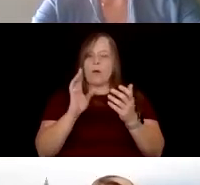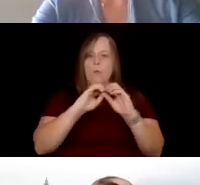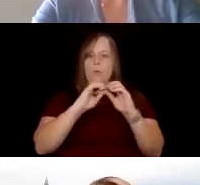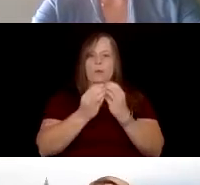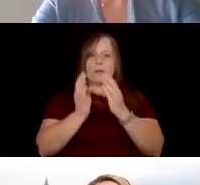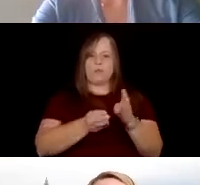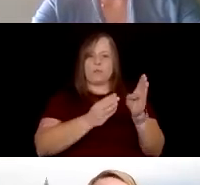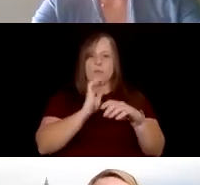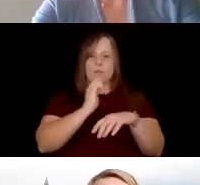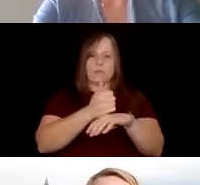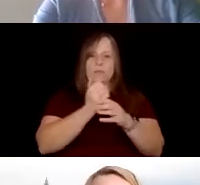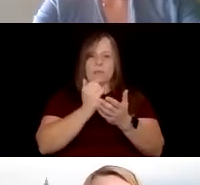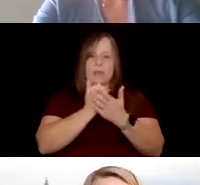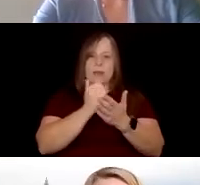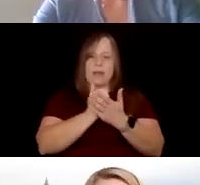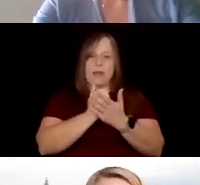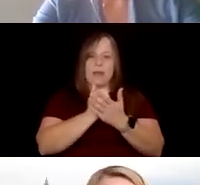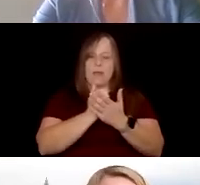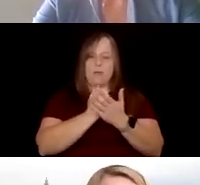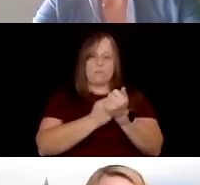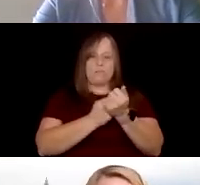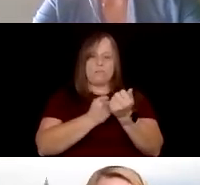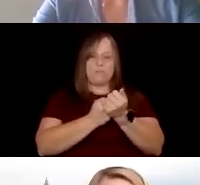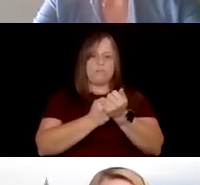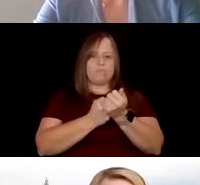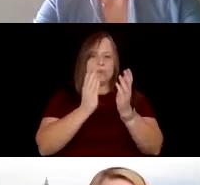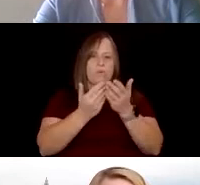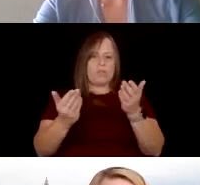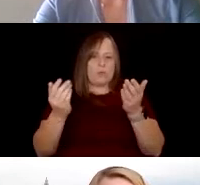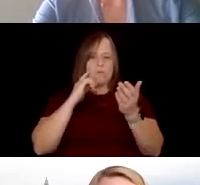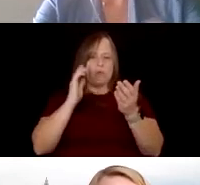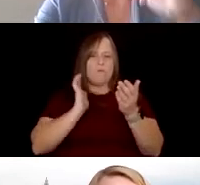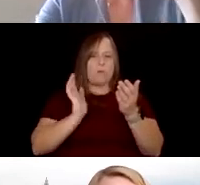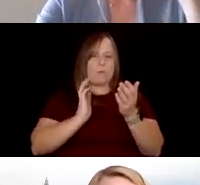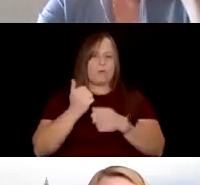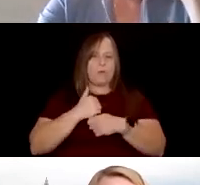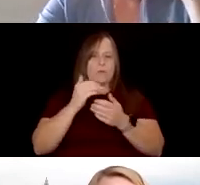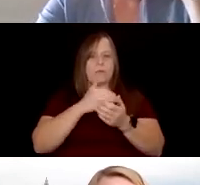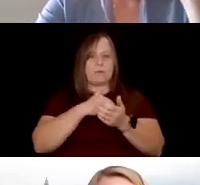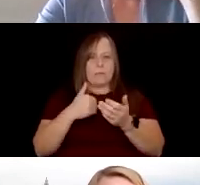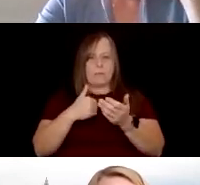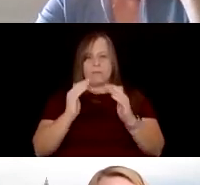that help to provide pro bono advocacy and resources to former service members who are seeking status upgrades.